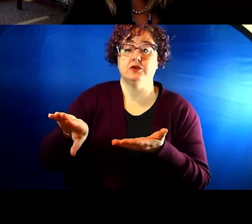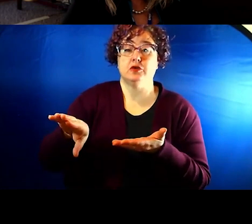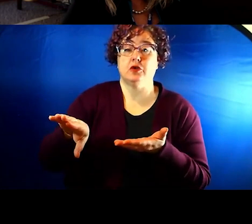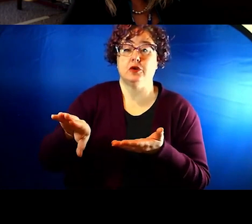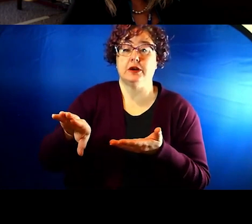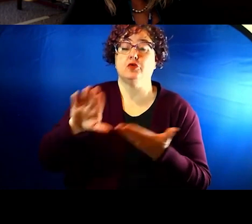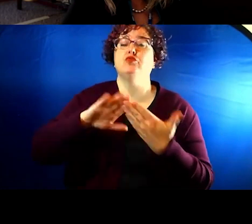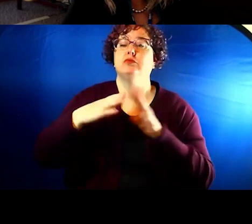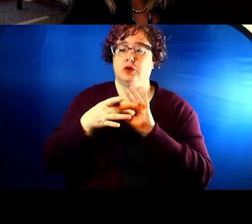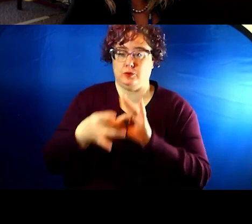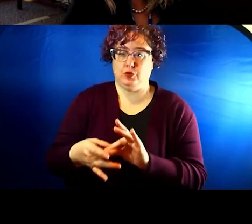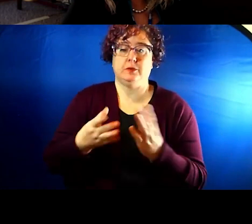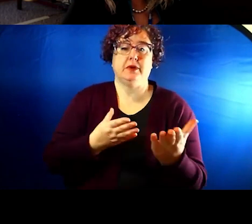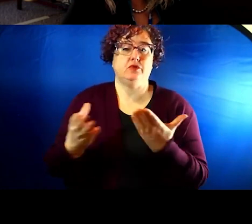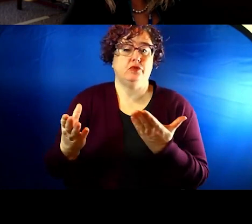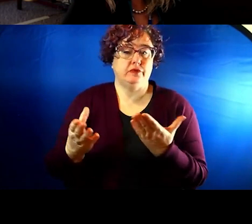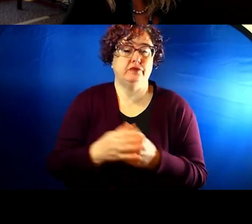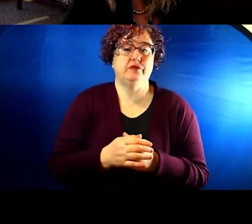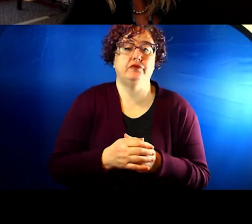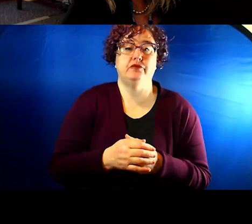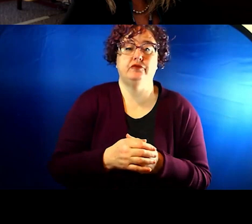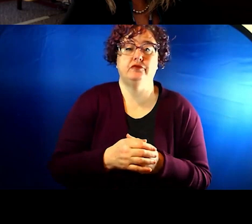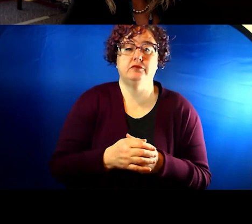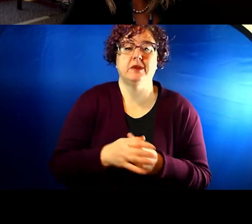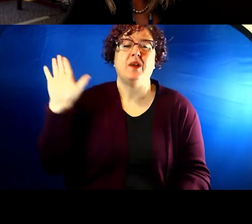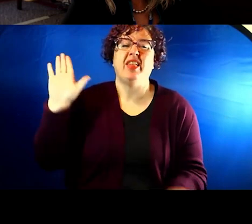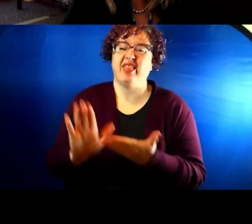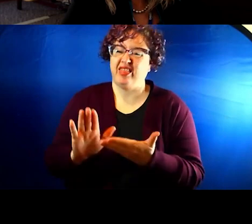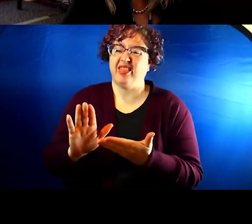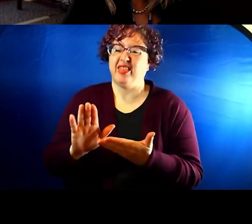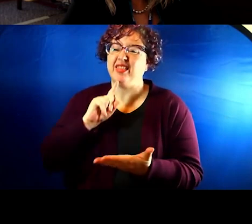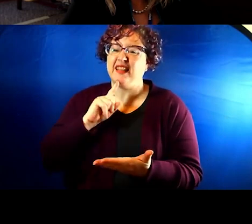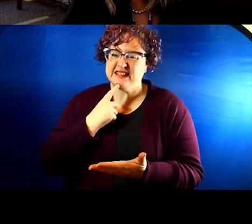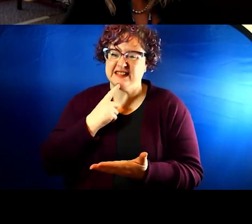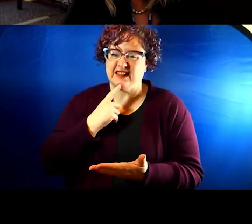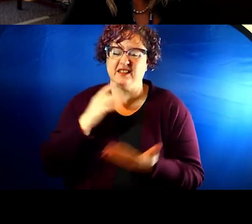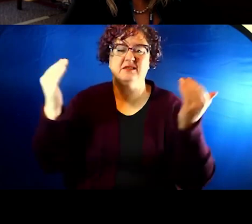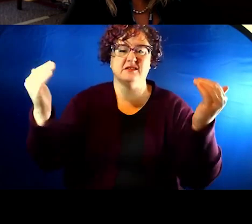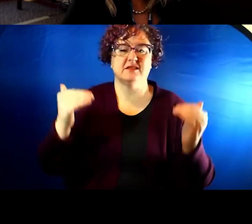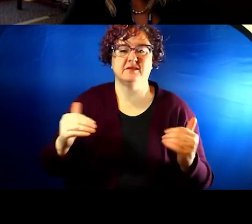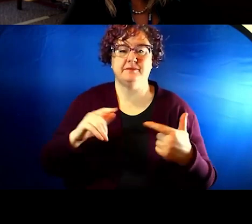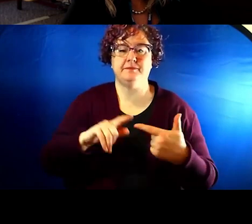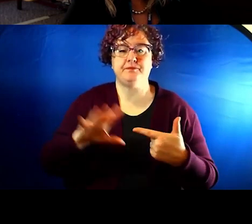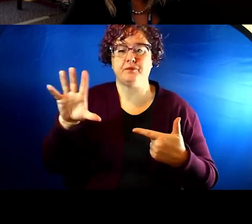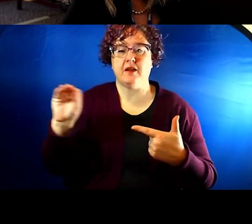COMMUNITY-BASED SERVICE THAT WAS LESS INTENSE AND 50% REQUIRED A HIGHER LEVEL OF CARE.